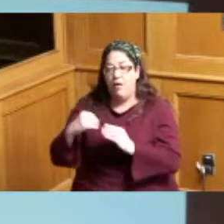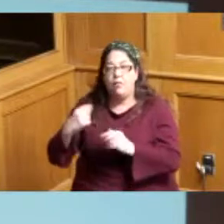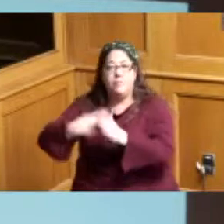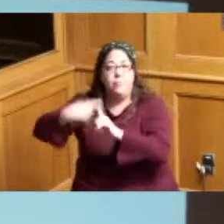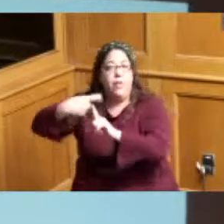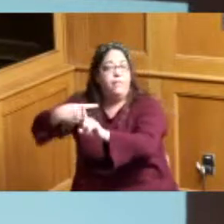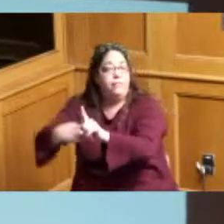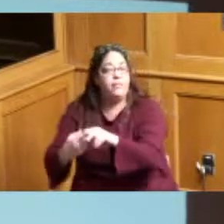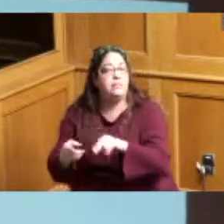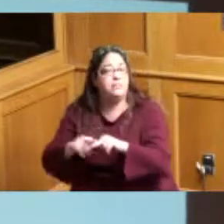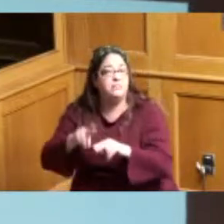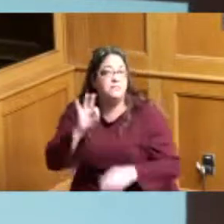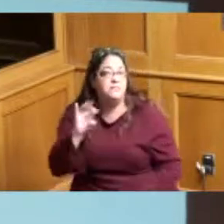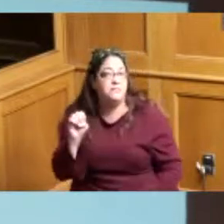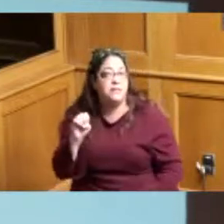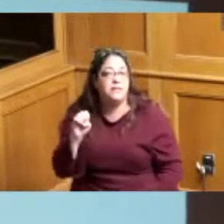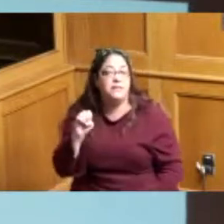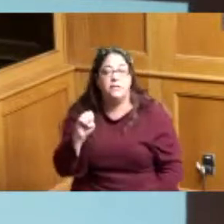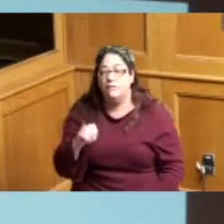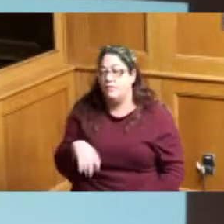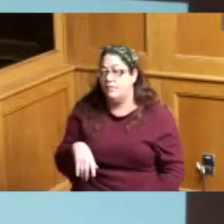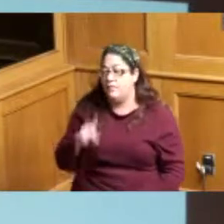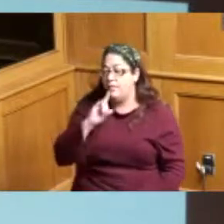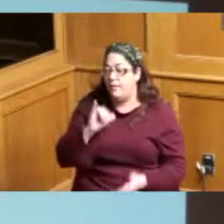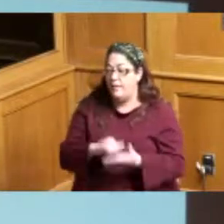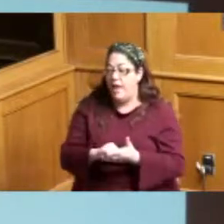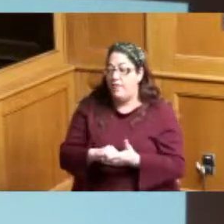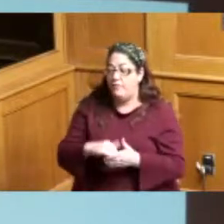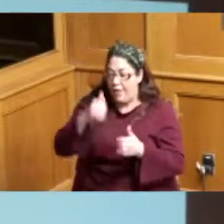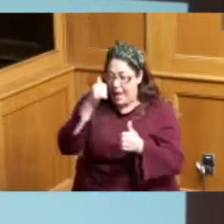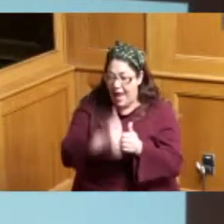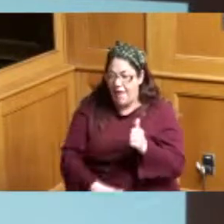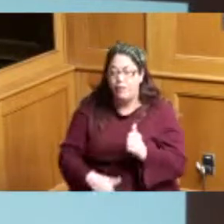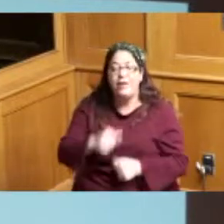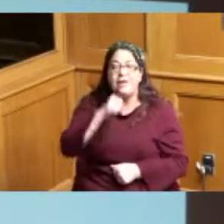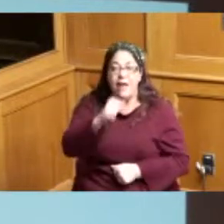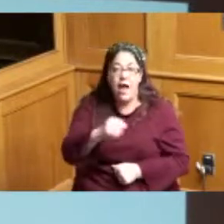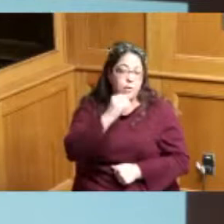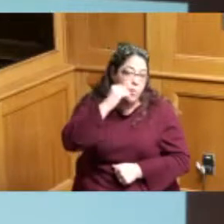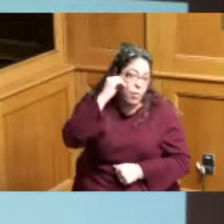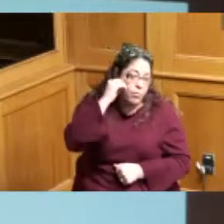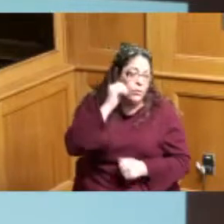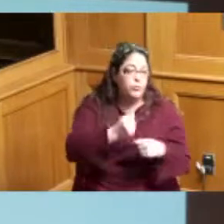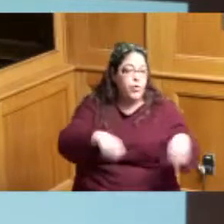and this is how it will be calculated for every single non-residential property and so